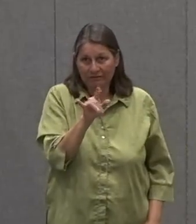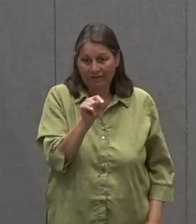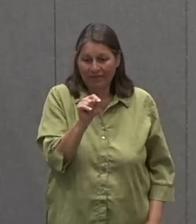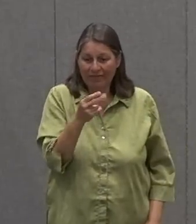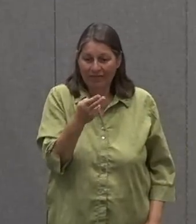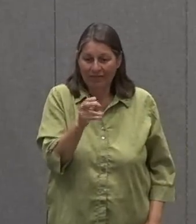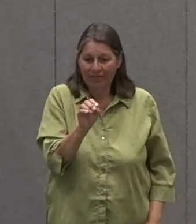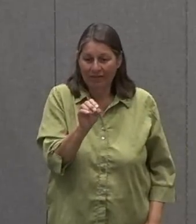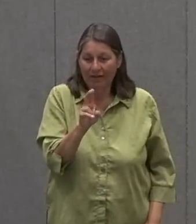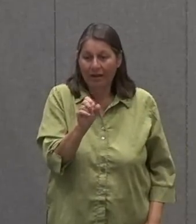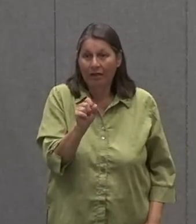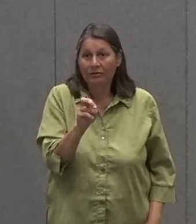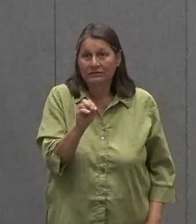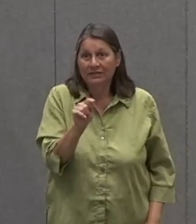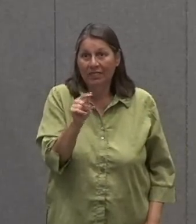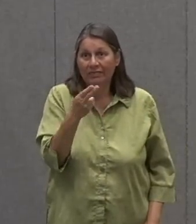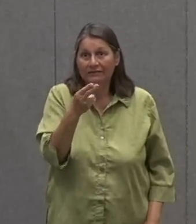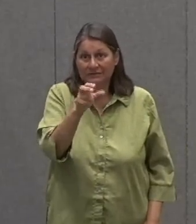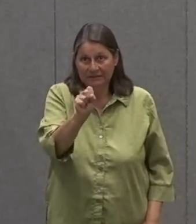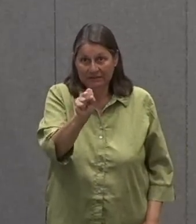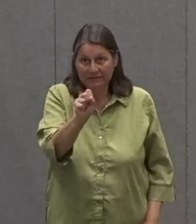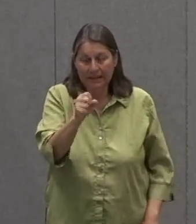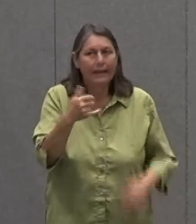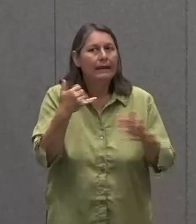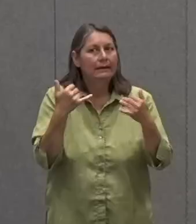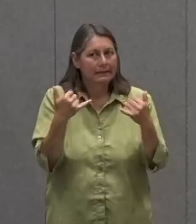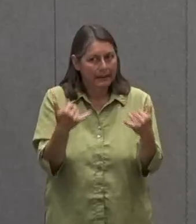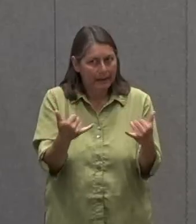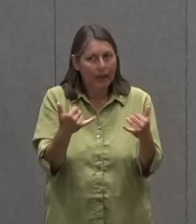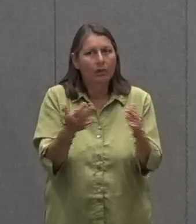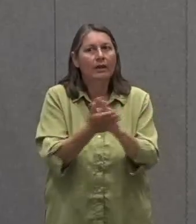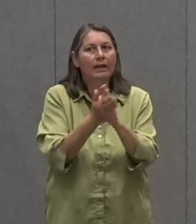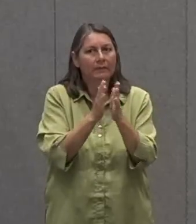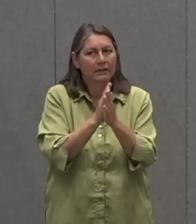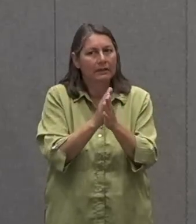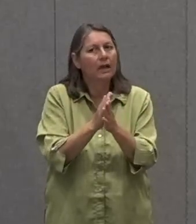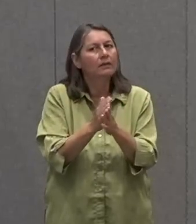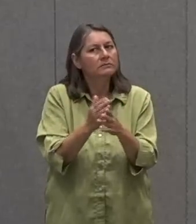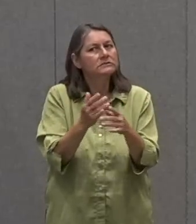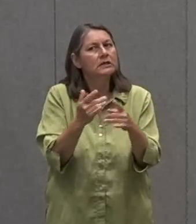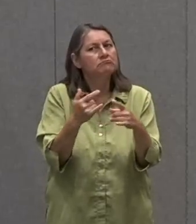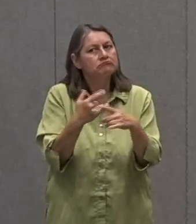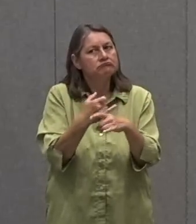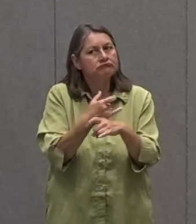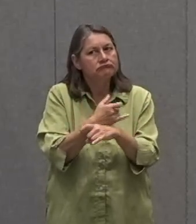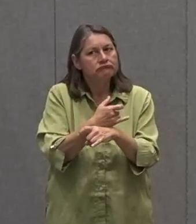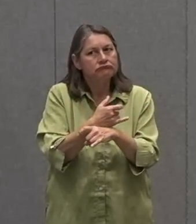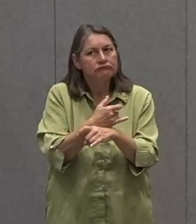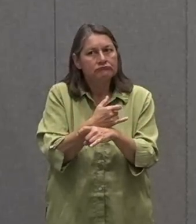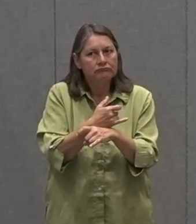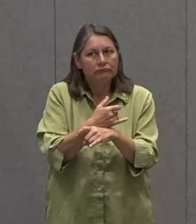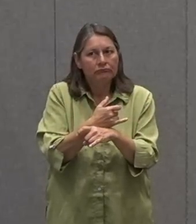All right, this is where it's gonna get some trickiness happening here, because we're gonna move in and out of these digits,